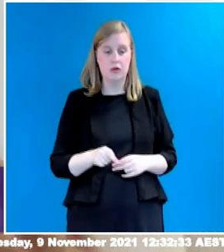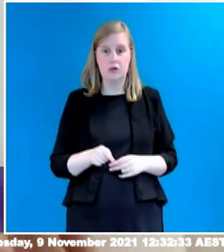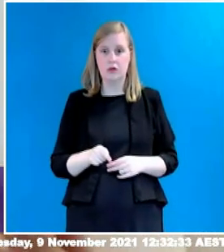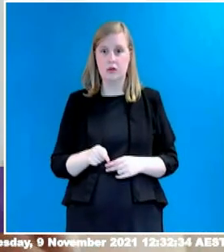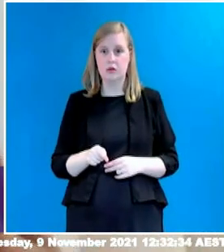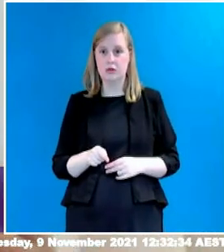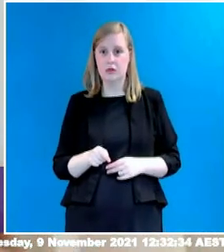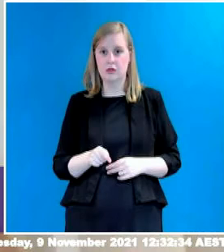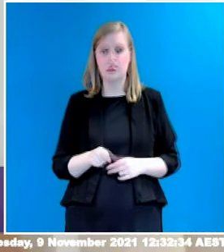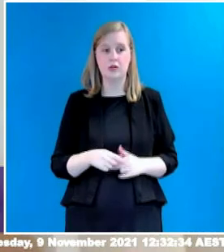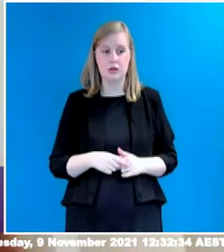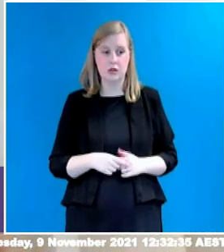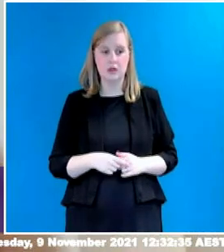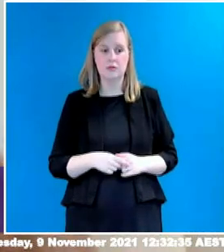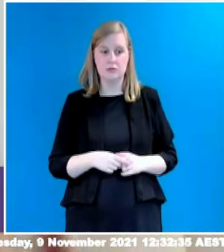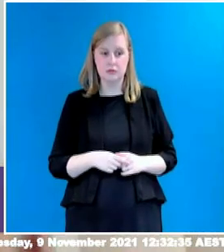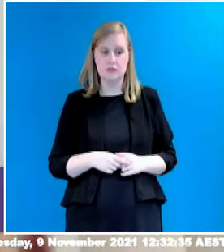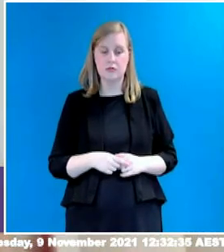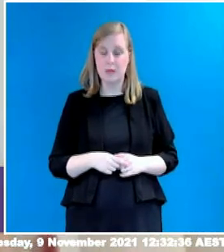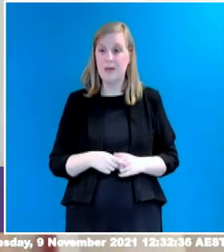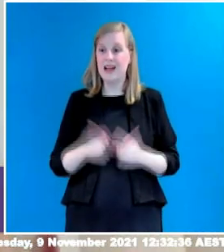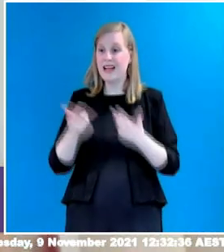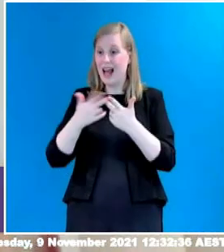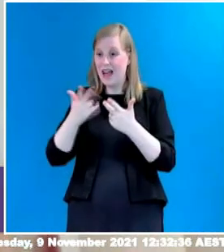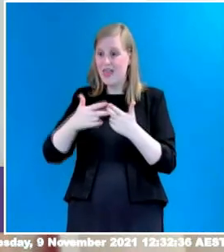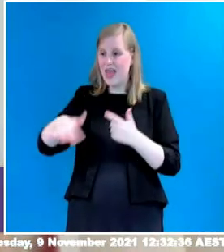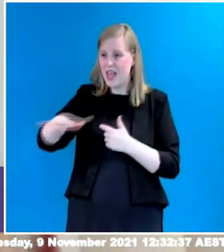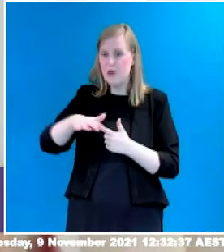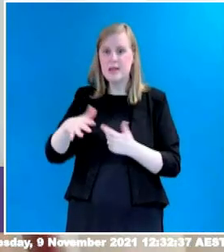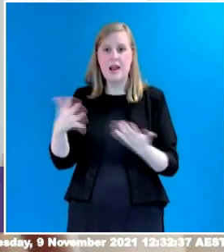In other diversity areas where change has really happened, we have seen